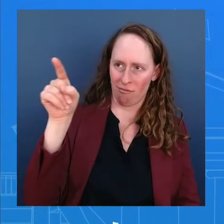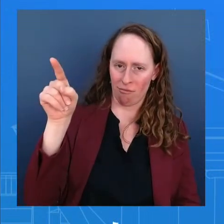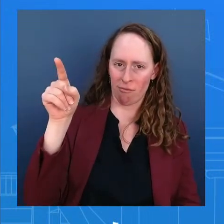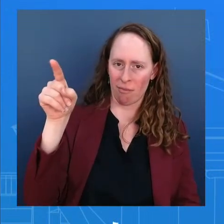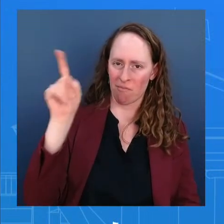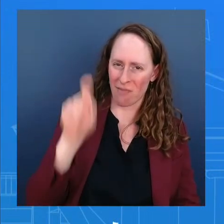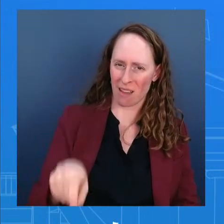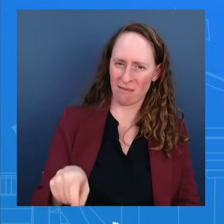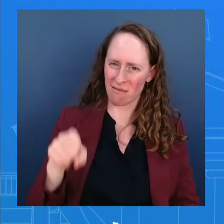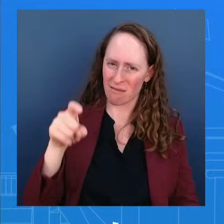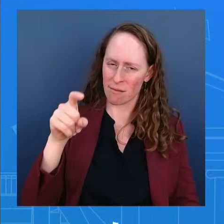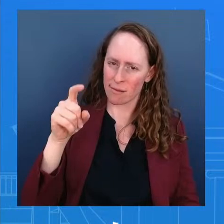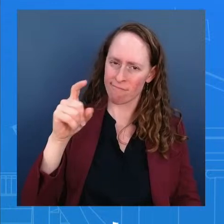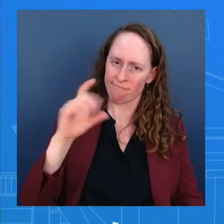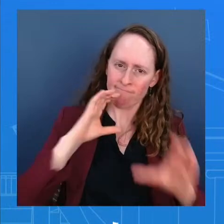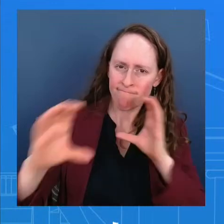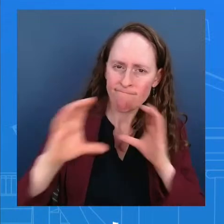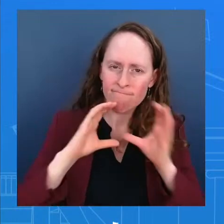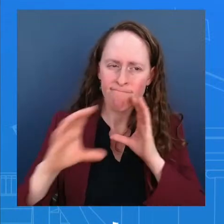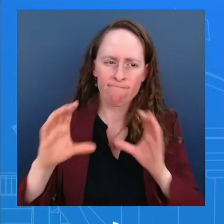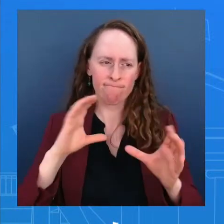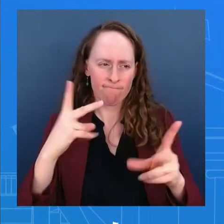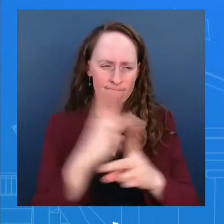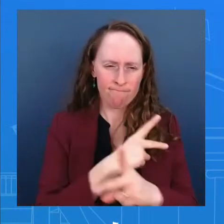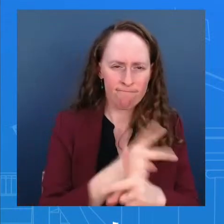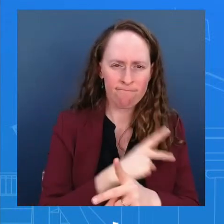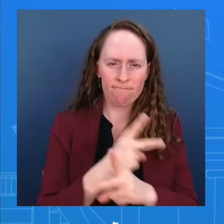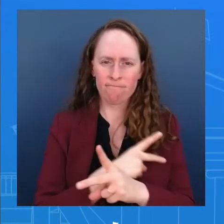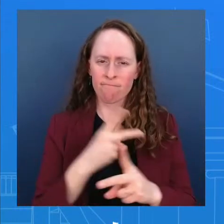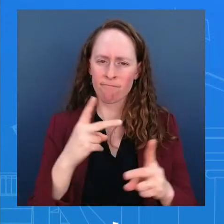on an American basis, to address their -- the root causes of this hate,